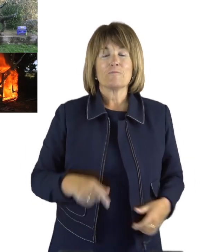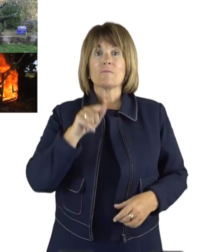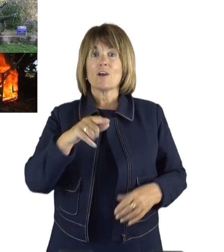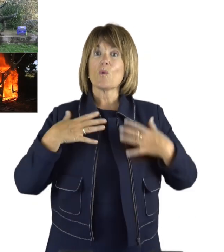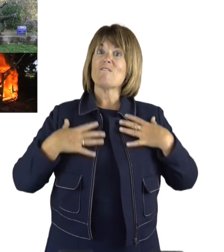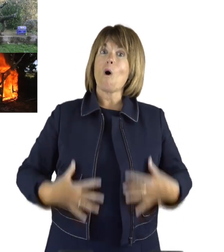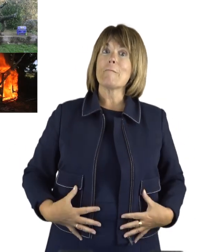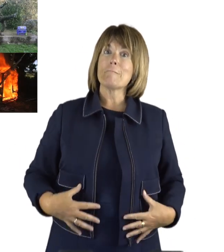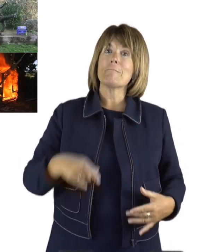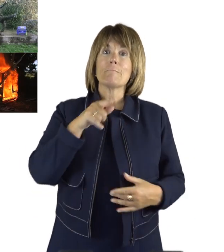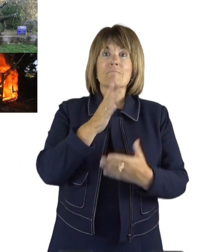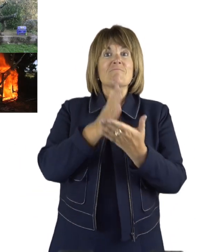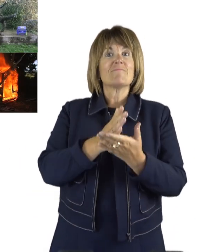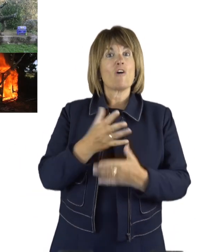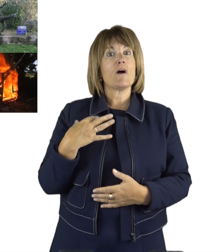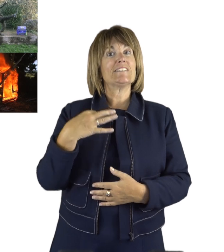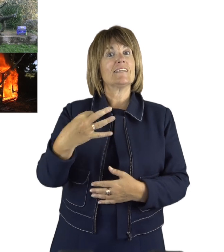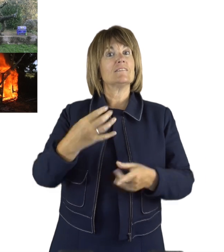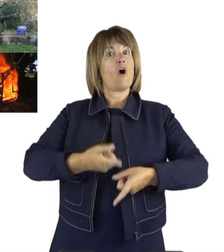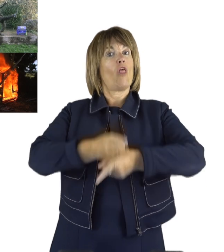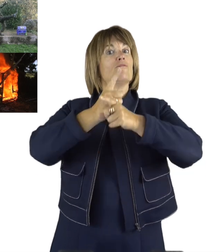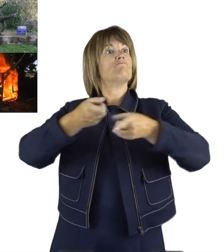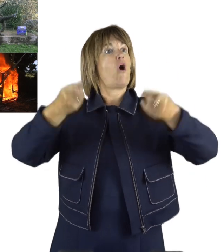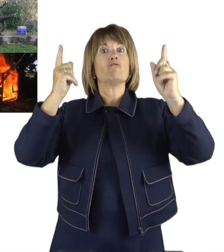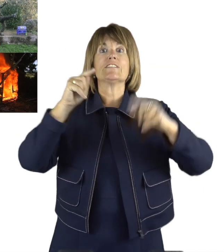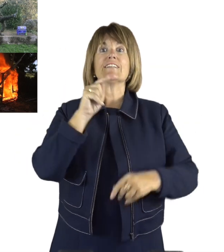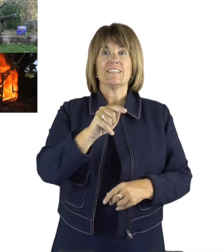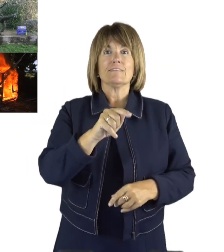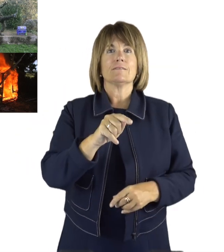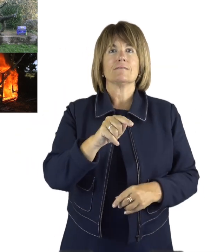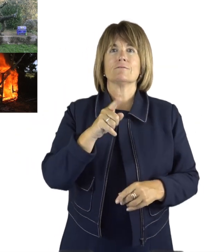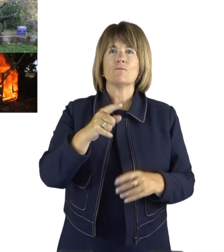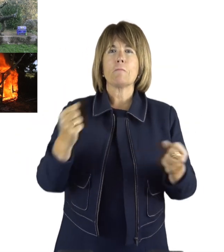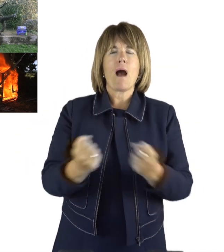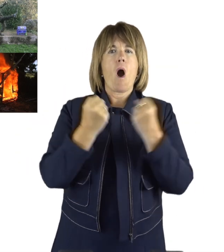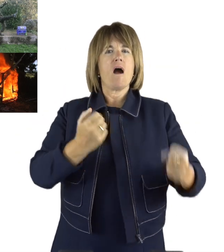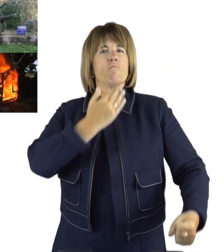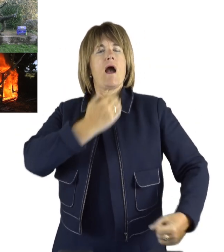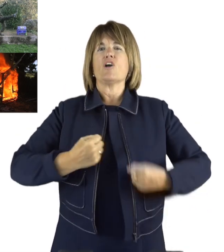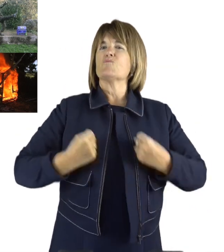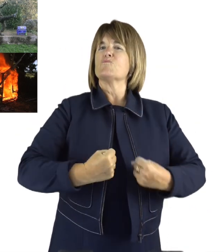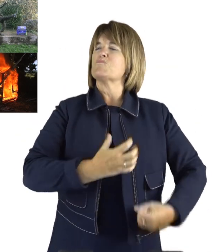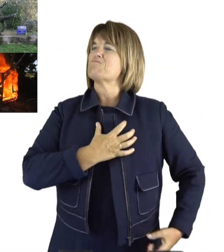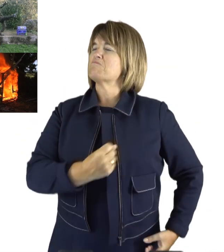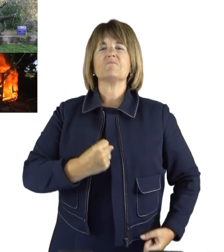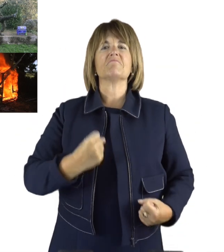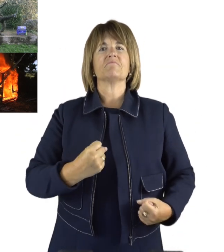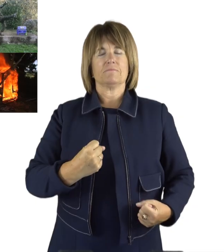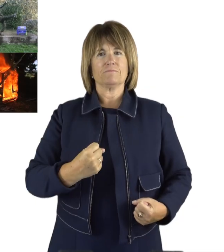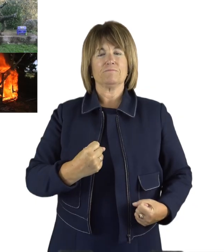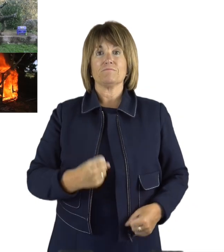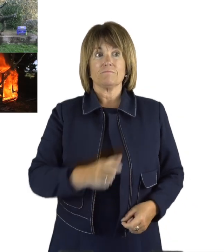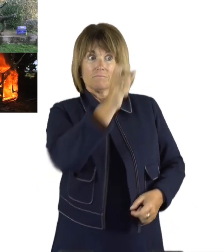The uniform is a mask of symbolic authority and is deflated of the power of machismo.